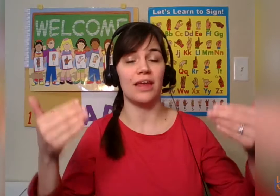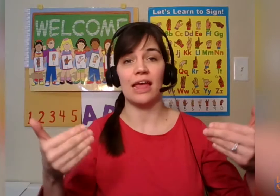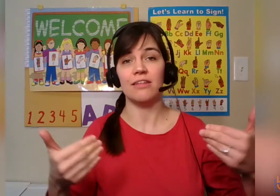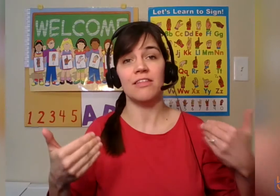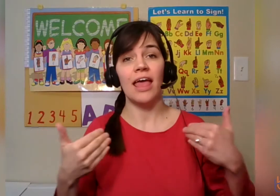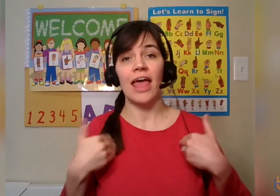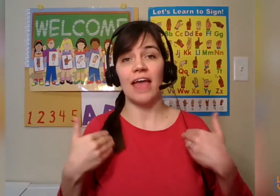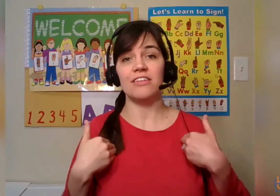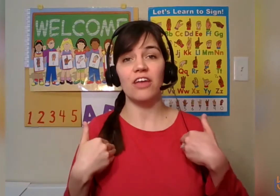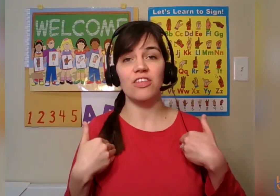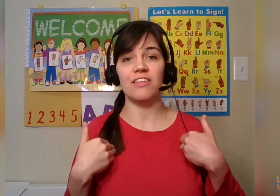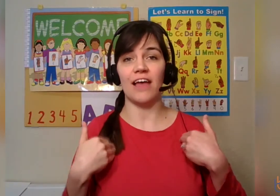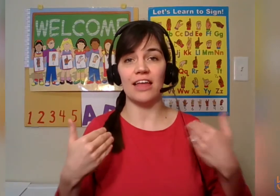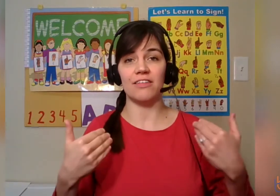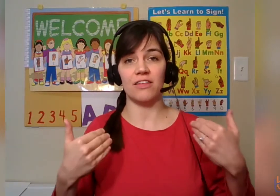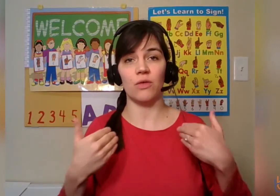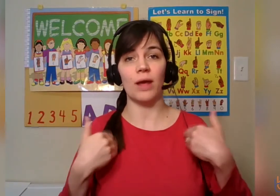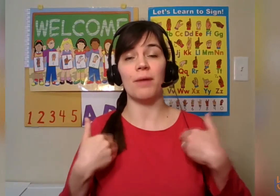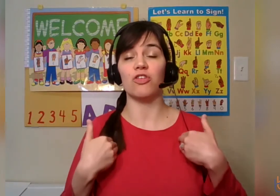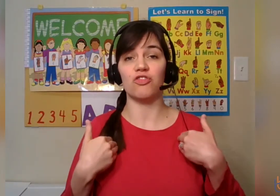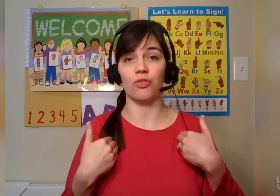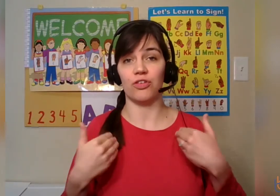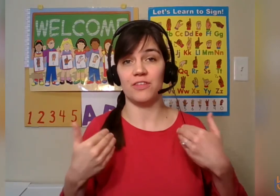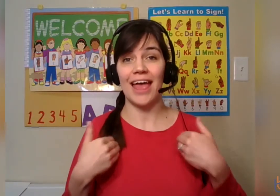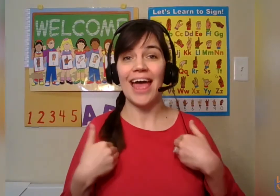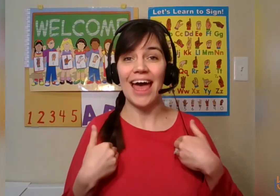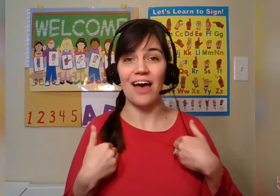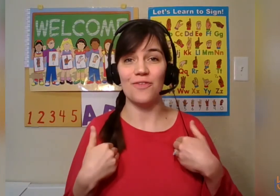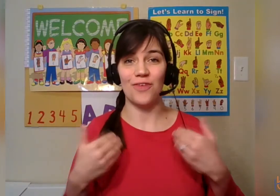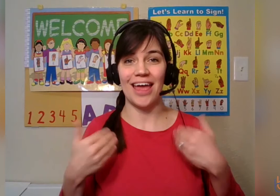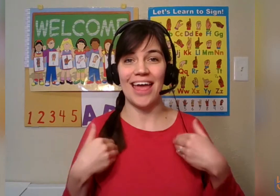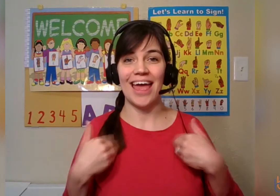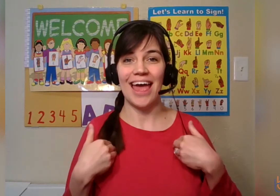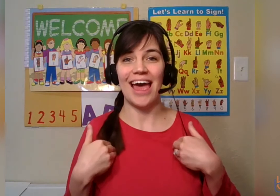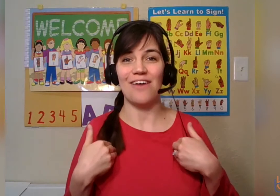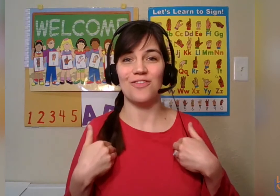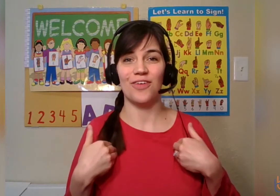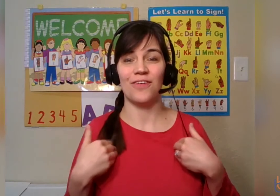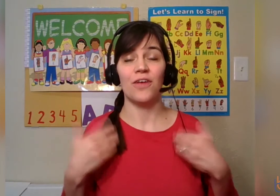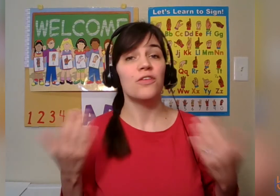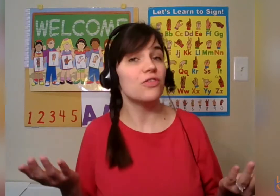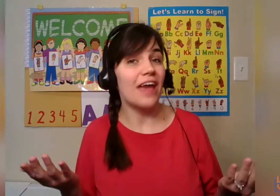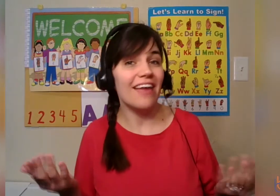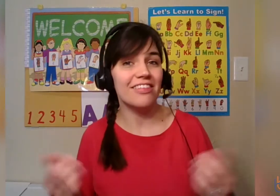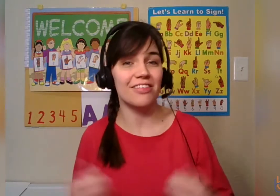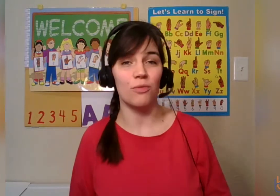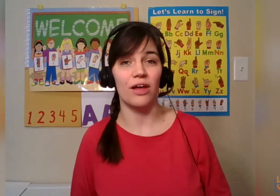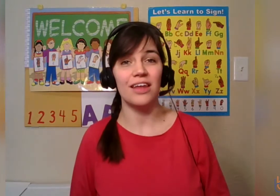hands and touch the sides right by your shoulders. Have. Have. So to ask someone if